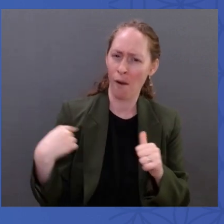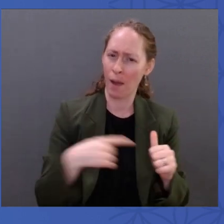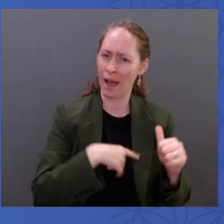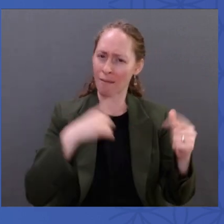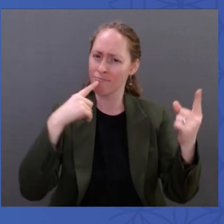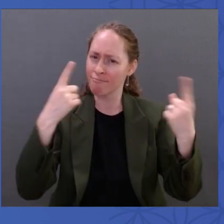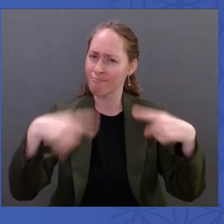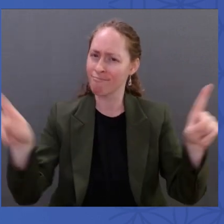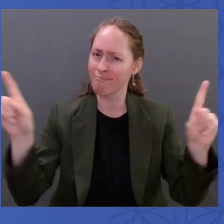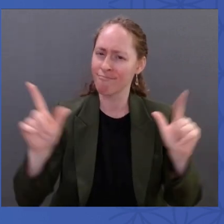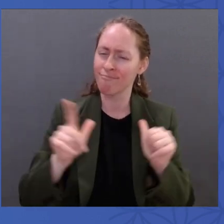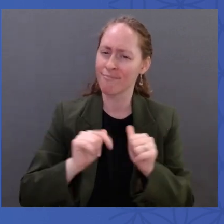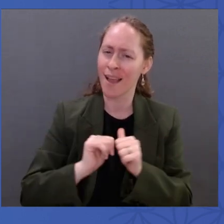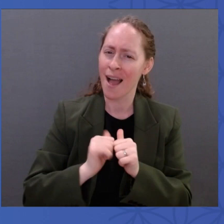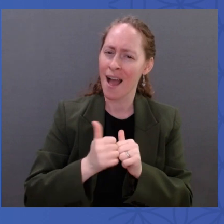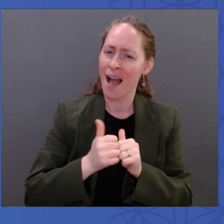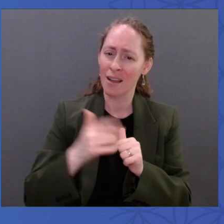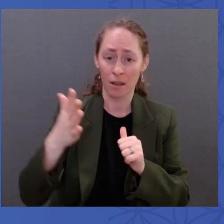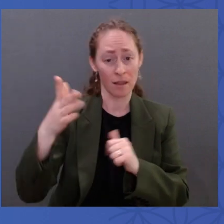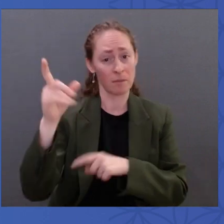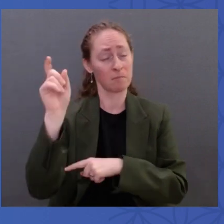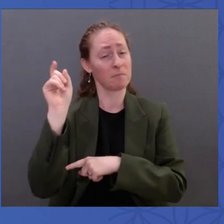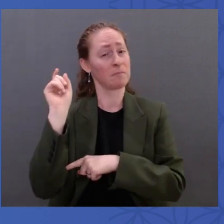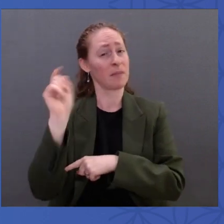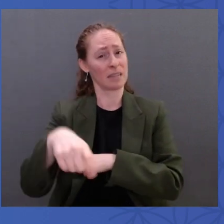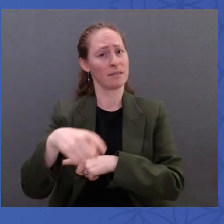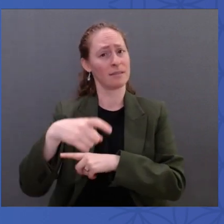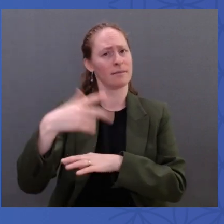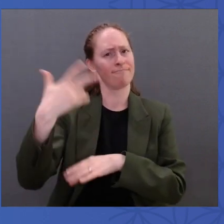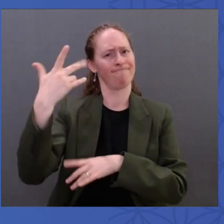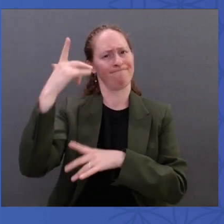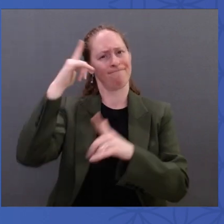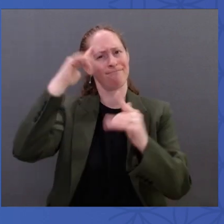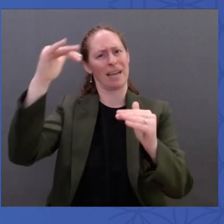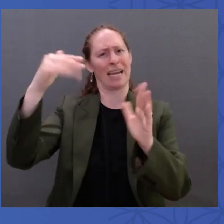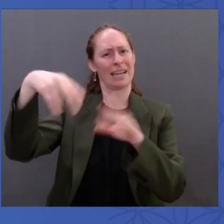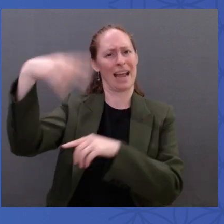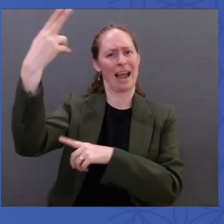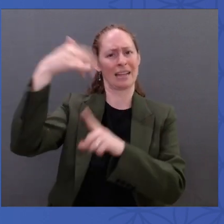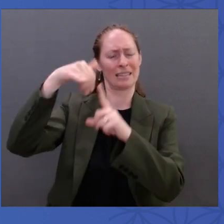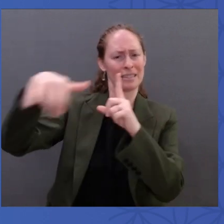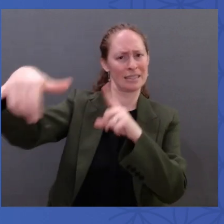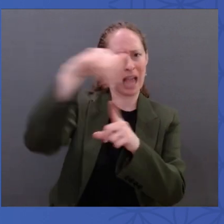This framework should drive a race to the top among the nations in the Indo-Pacific region.